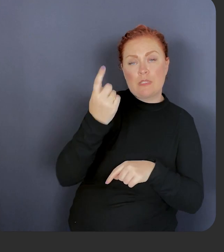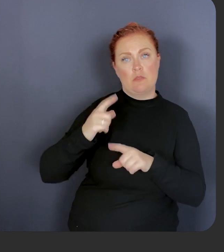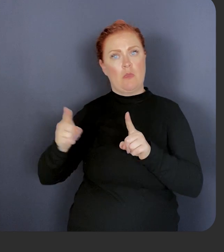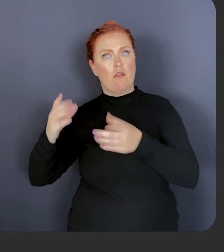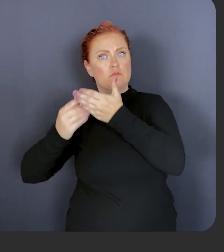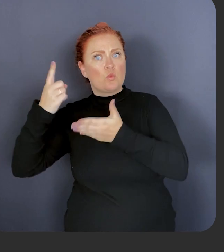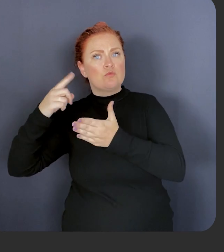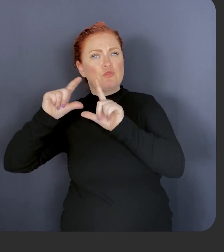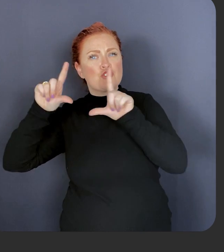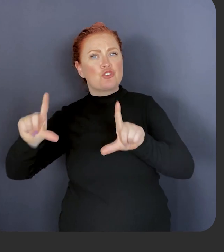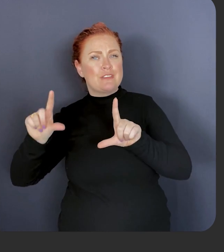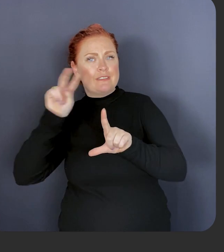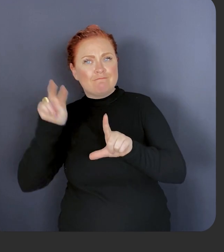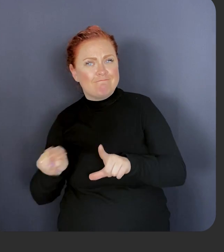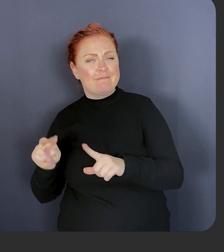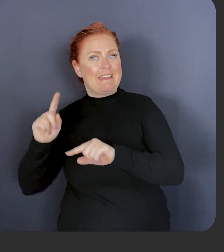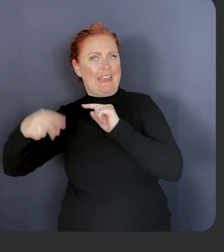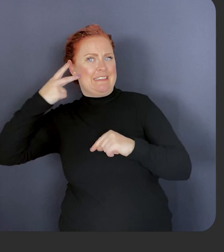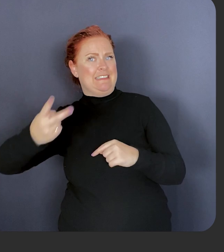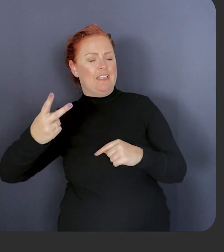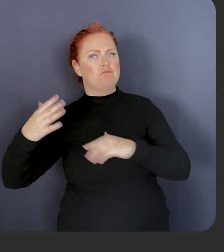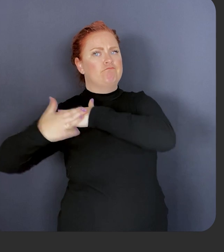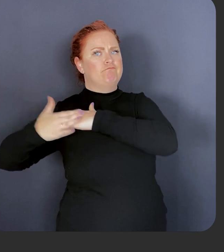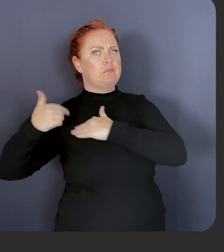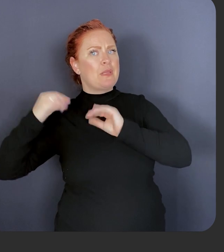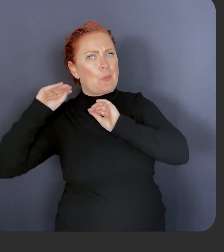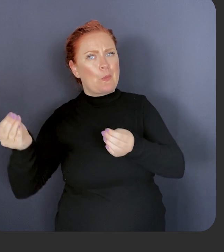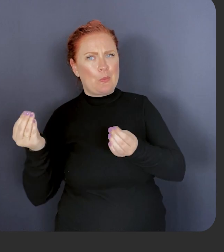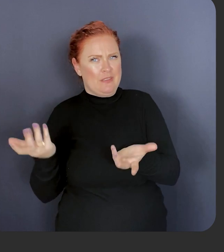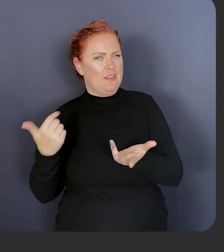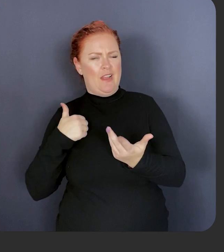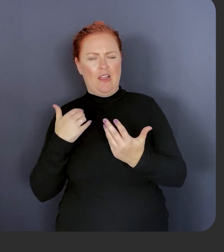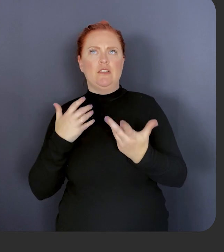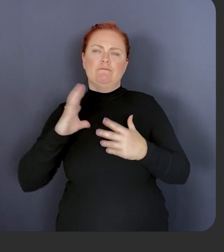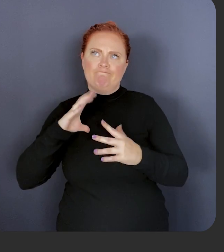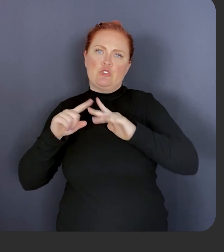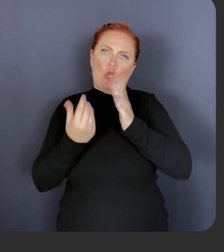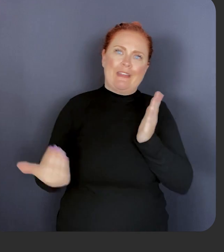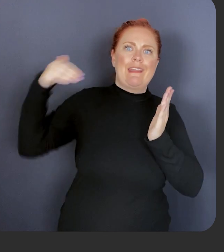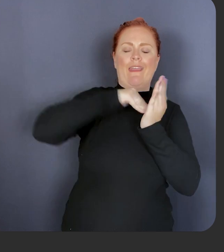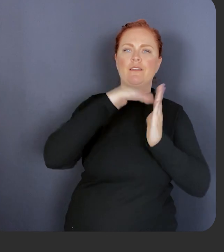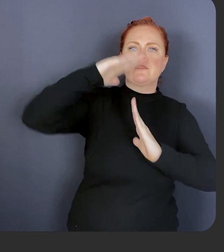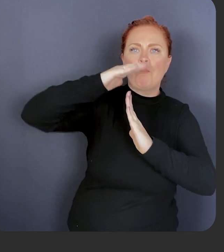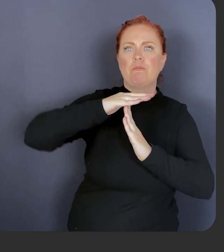But to somebody who is non-sighted, you're not being notified of what the error is, and you're having to go through the entire form again